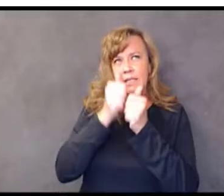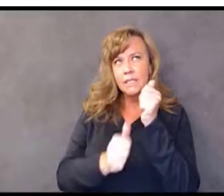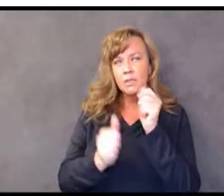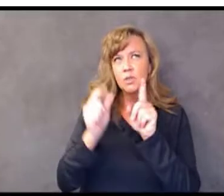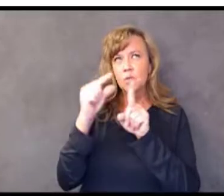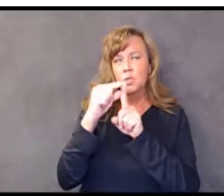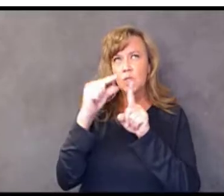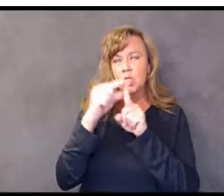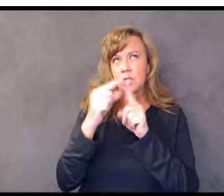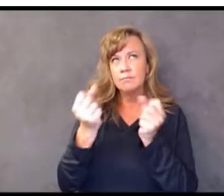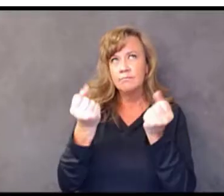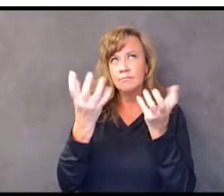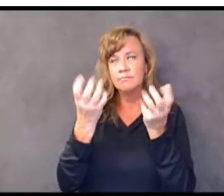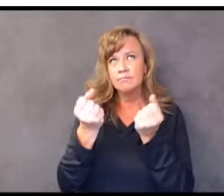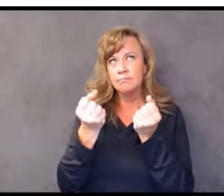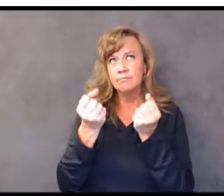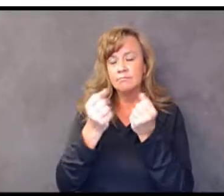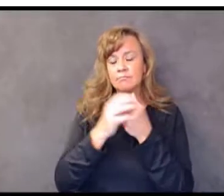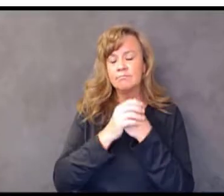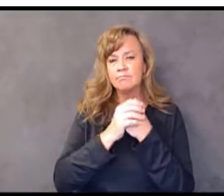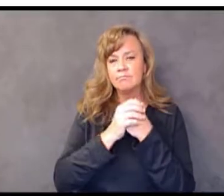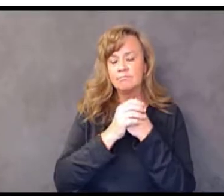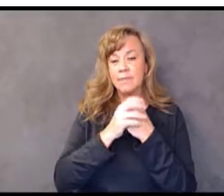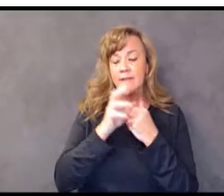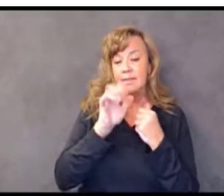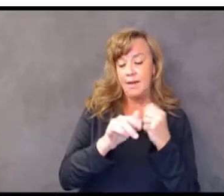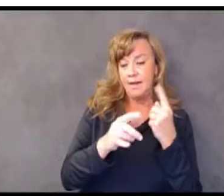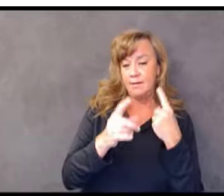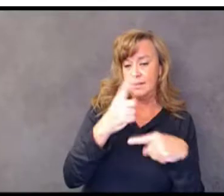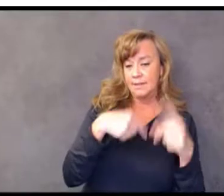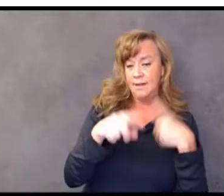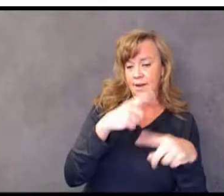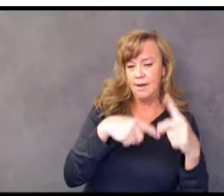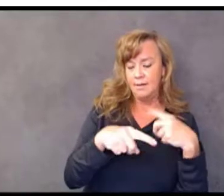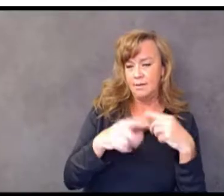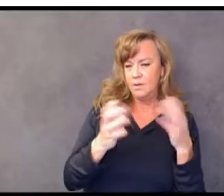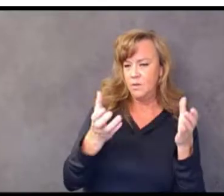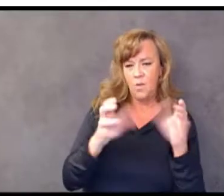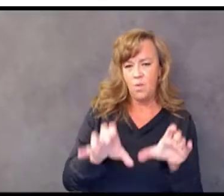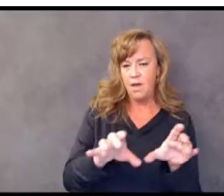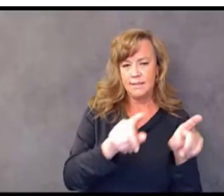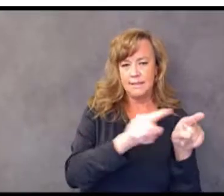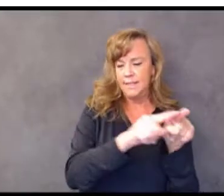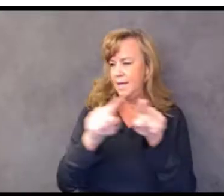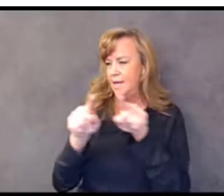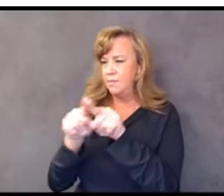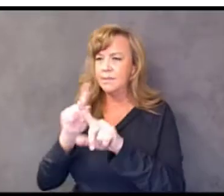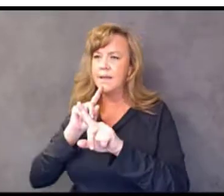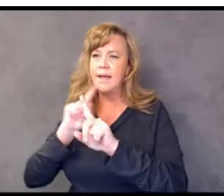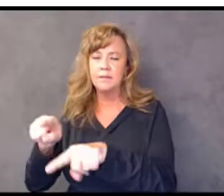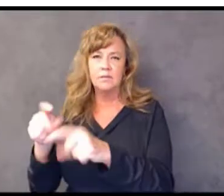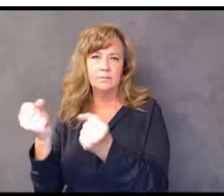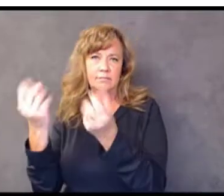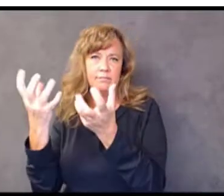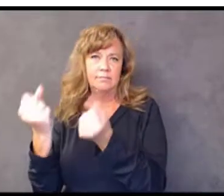possible, the sign is not the same as the answer which would aid the student in choosing.